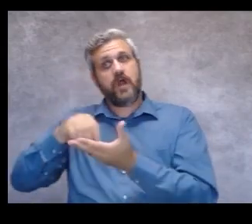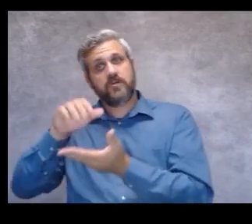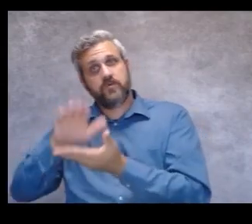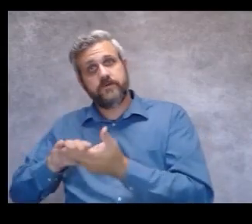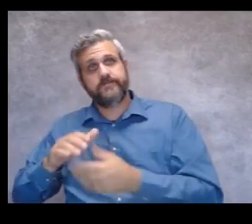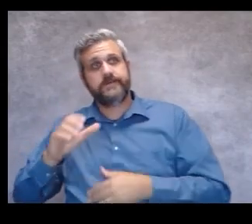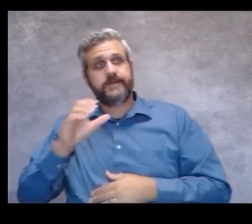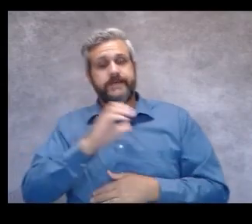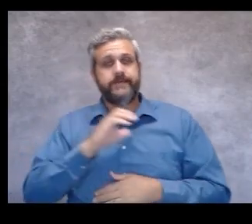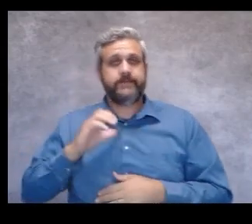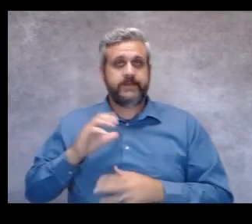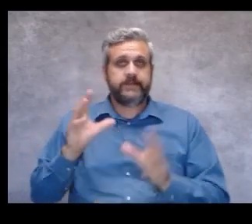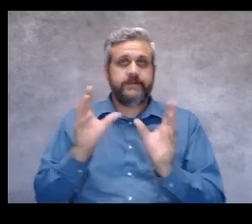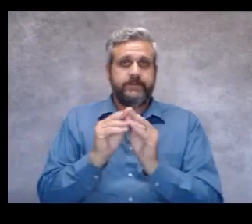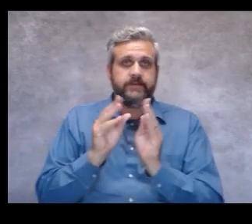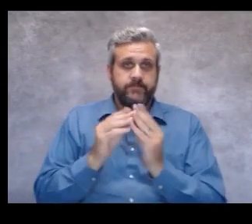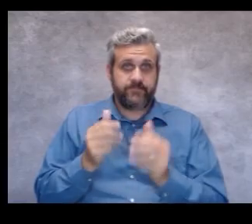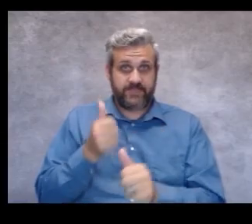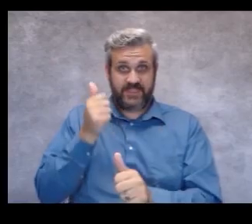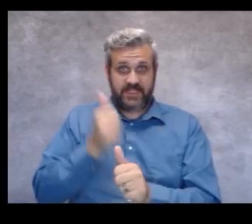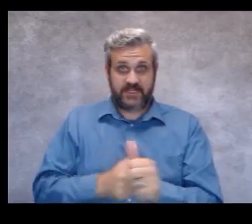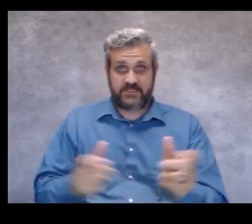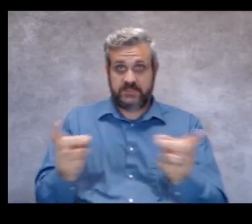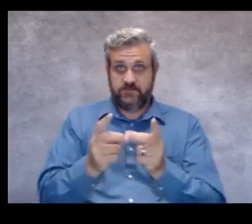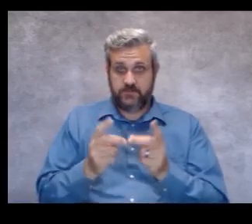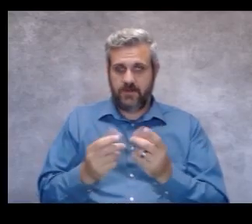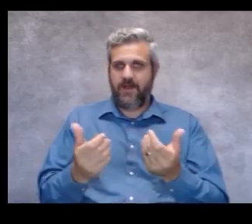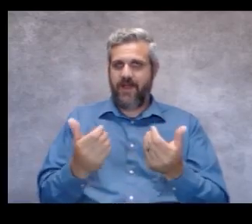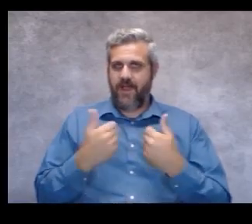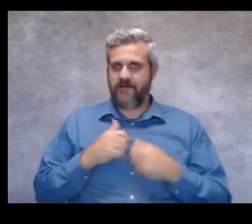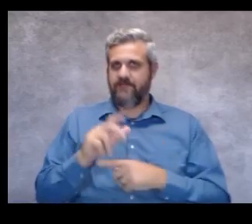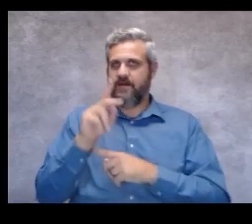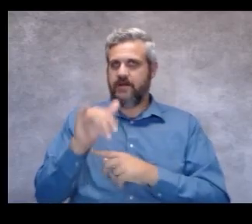committee meetings. Each district has a Kentucky Department